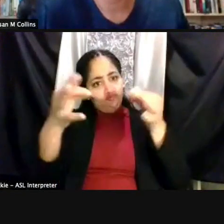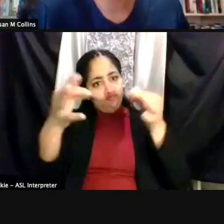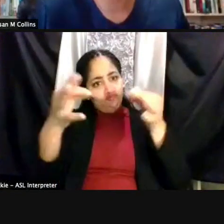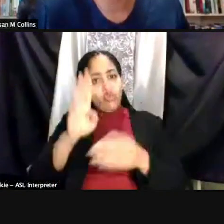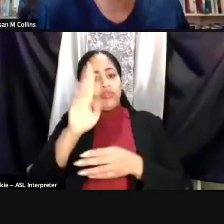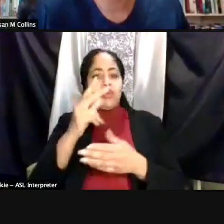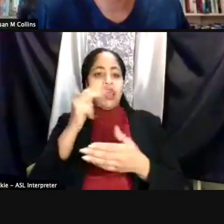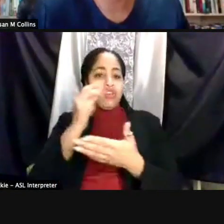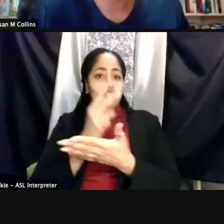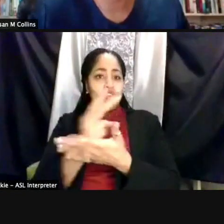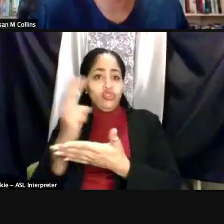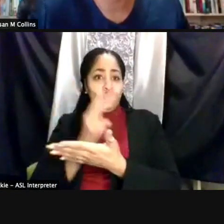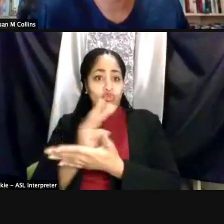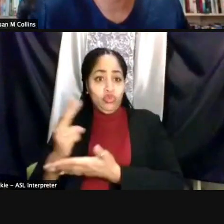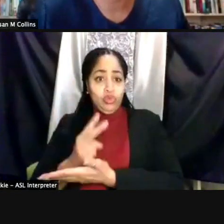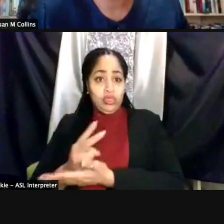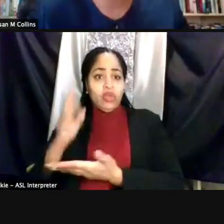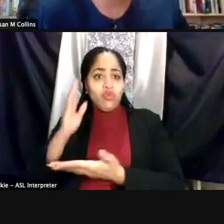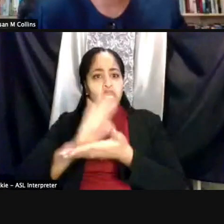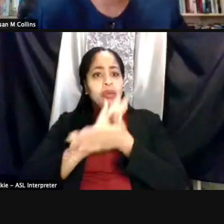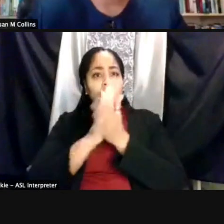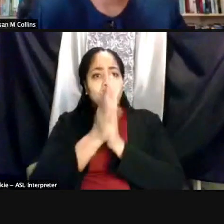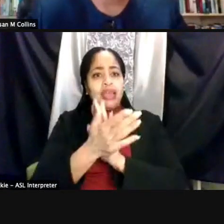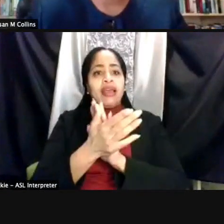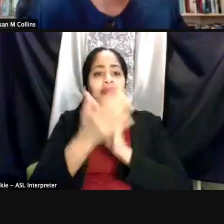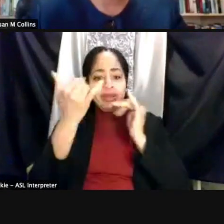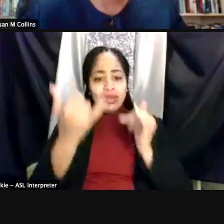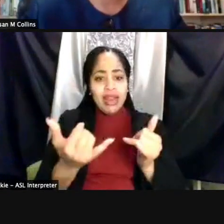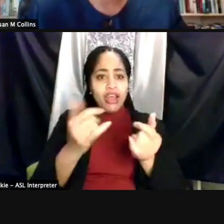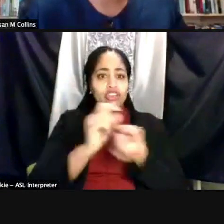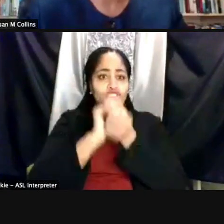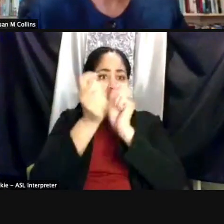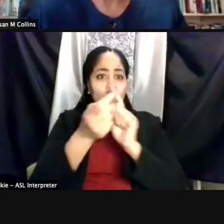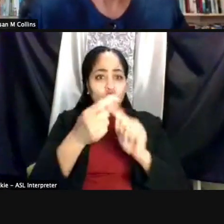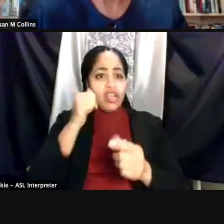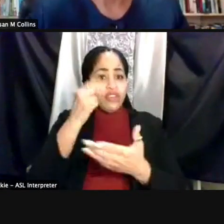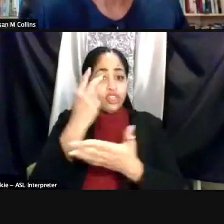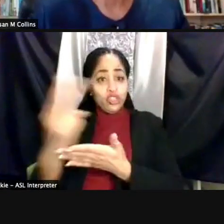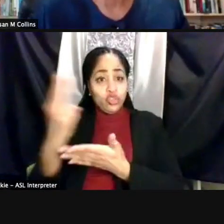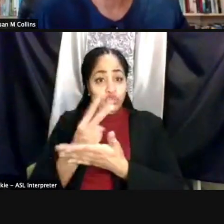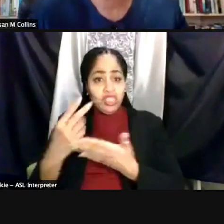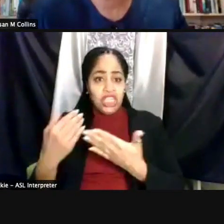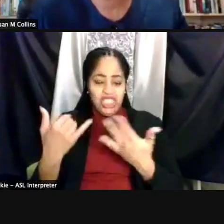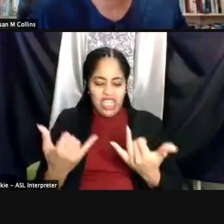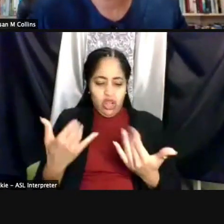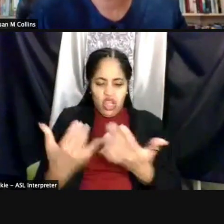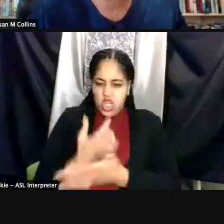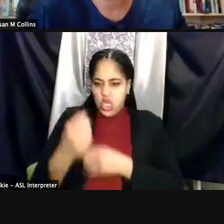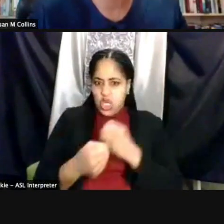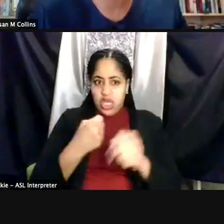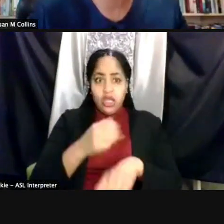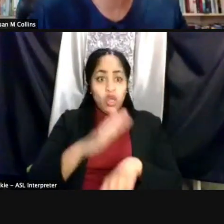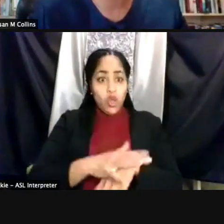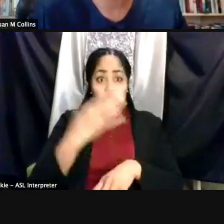We'll begin switching to a bi-weekly format now in the new year. On Fridays, when there's no campus briefing